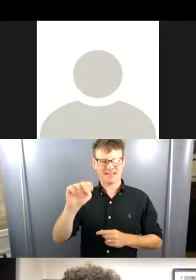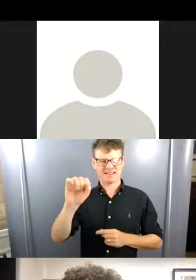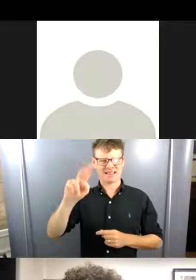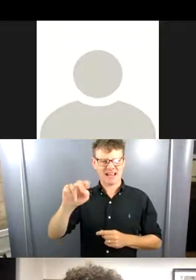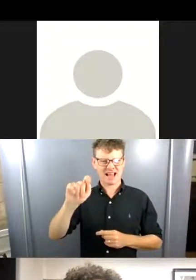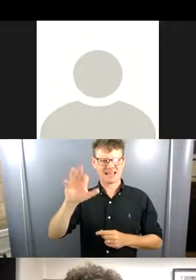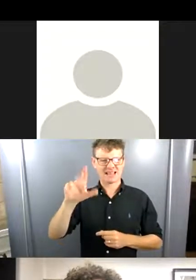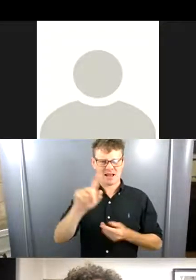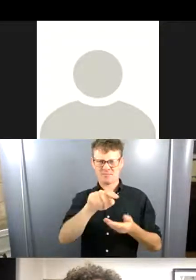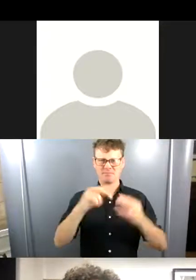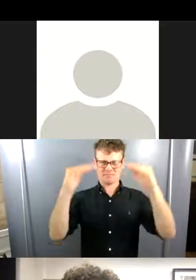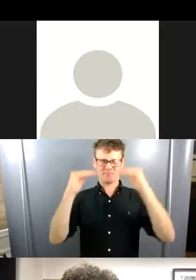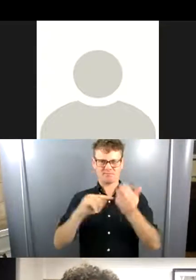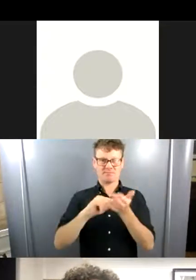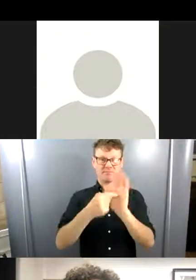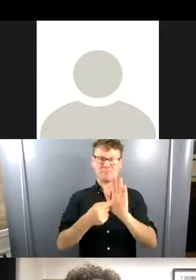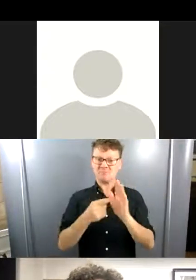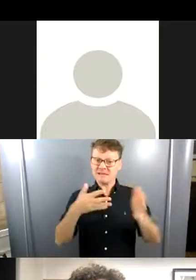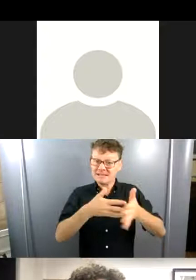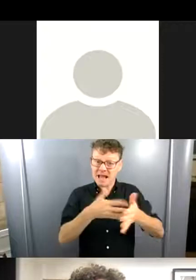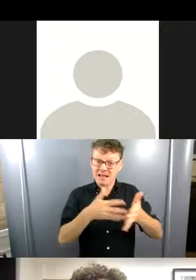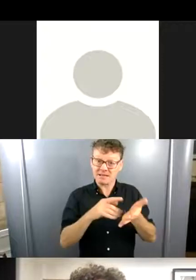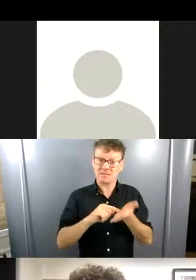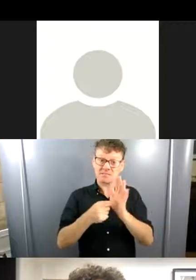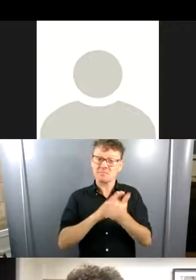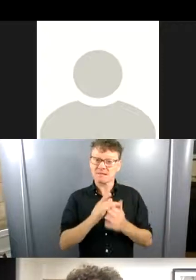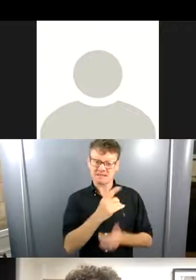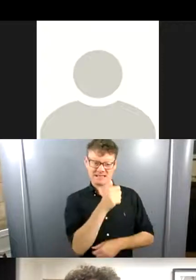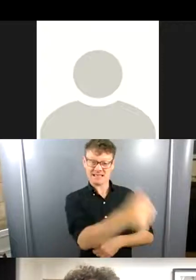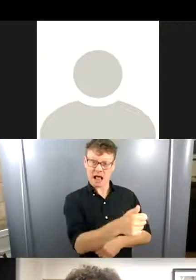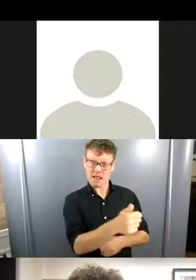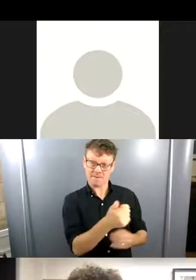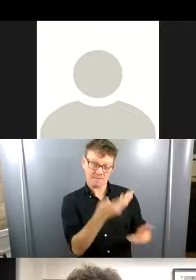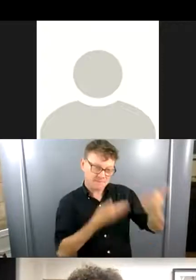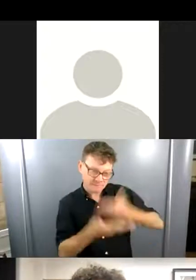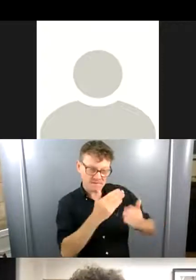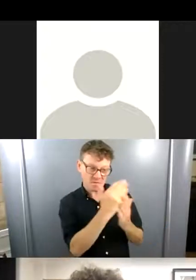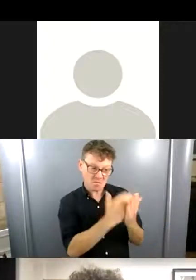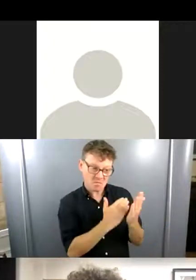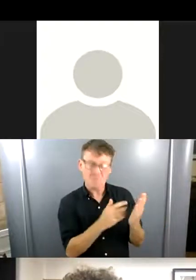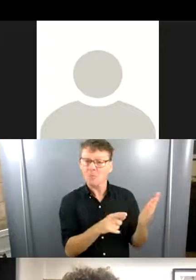competence is relatively accurate so they use various tests comprehension and productive tests